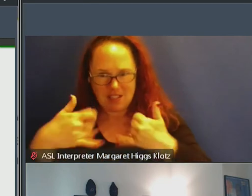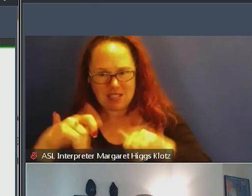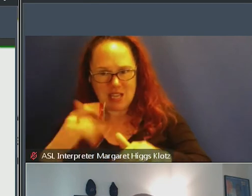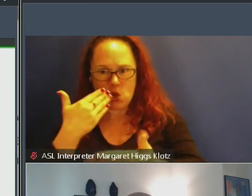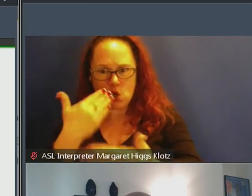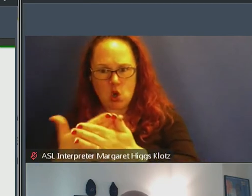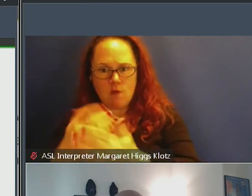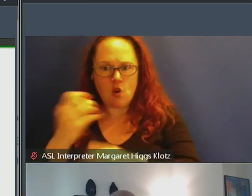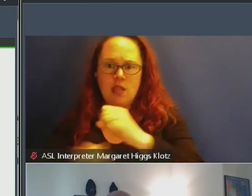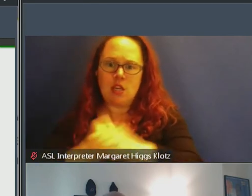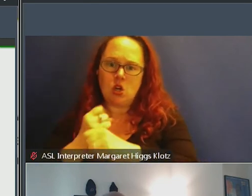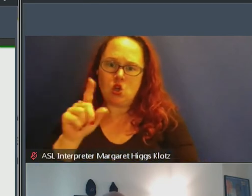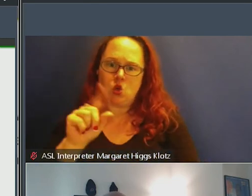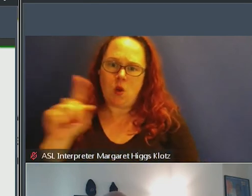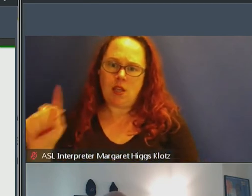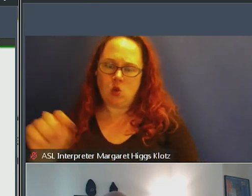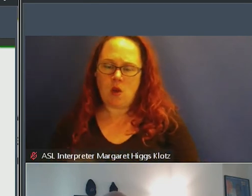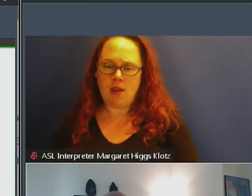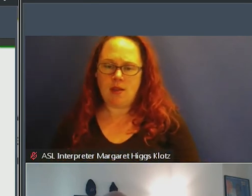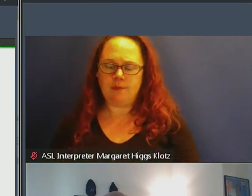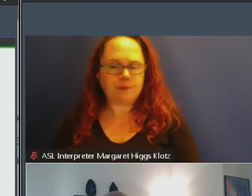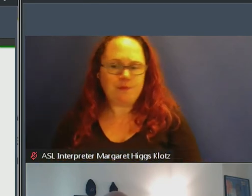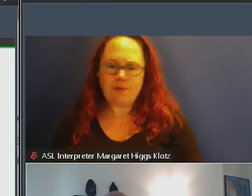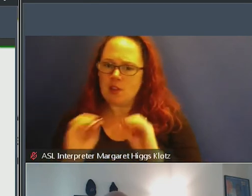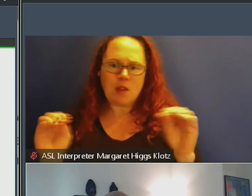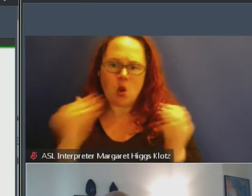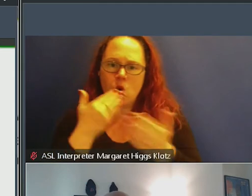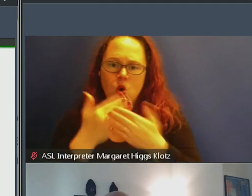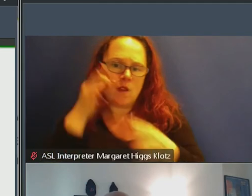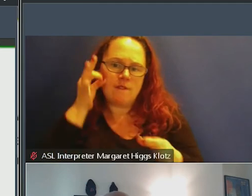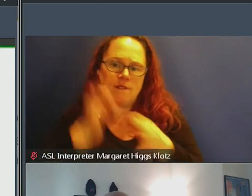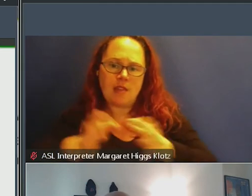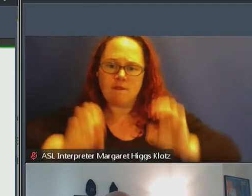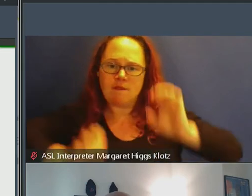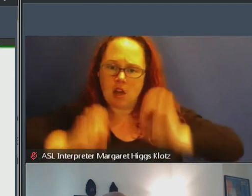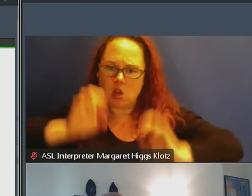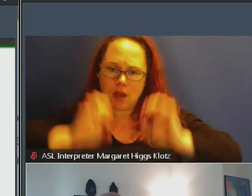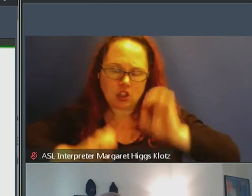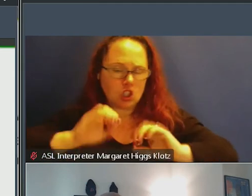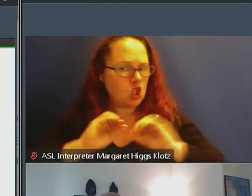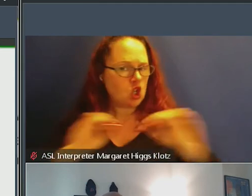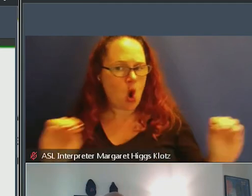I there's just been no good faith evaluation of this whatsoever and no community involvement. And I'm truly,